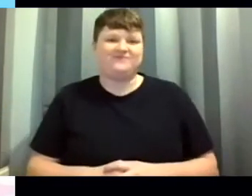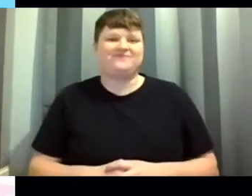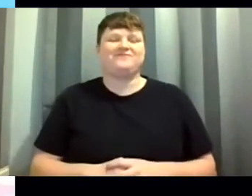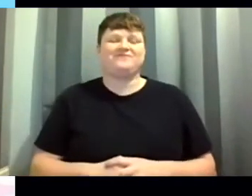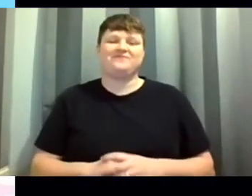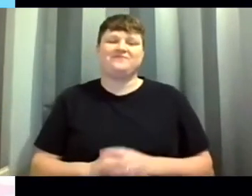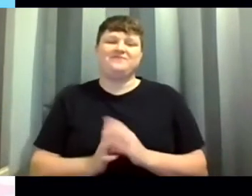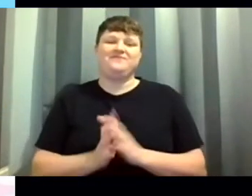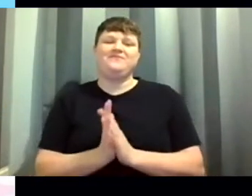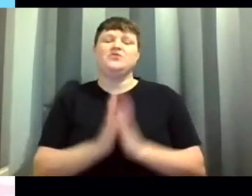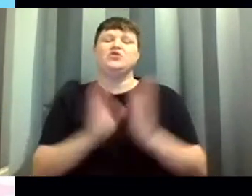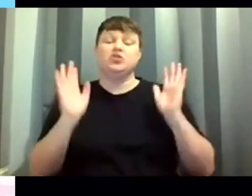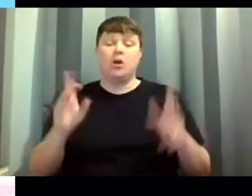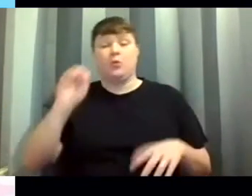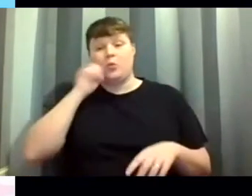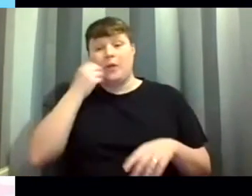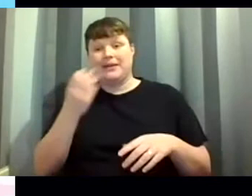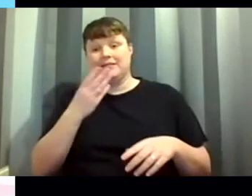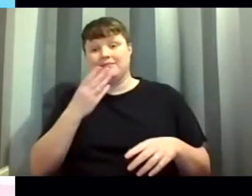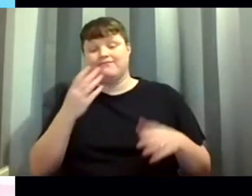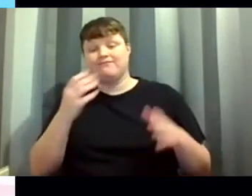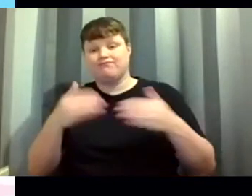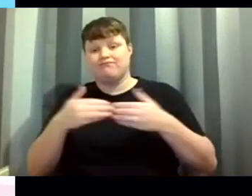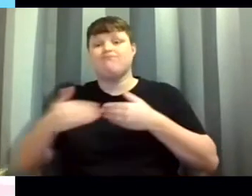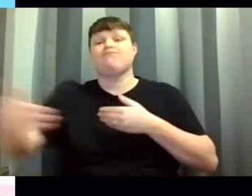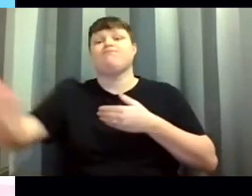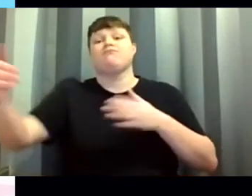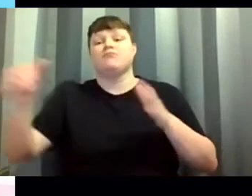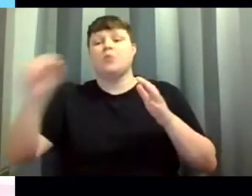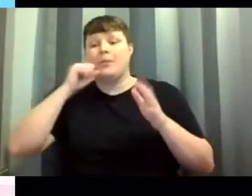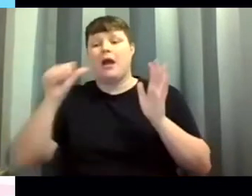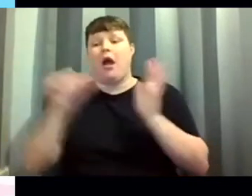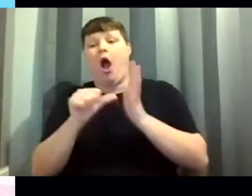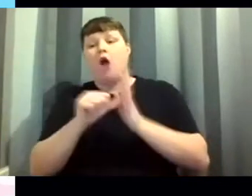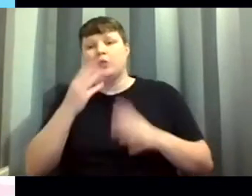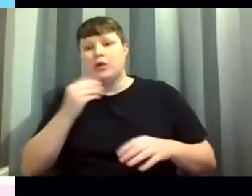This will take some getting used to and I expect you'll make some mistakes so let me just explain.